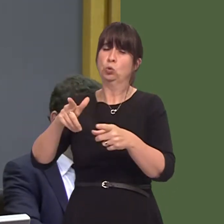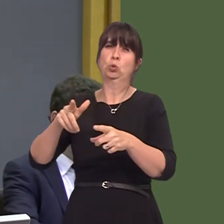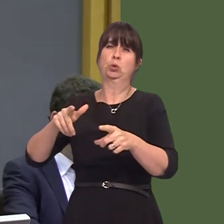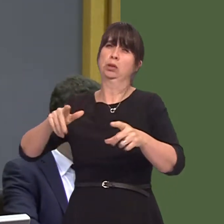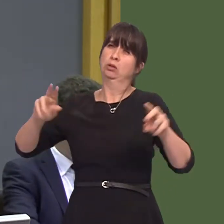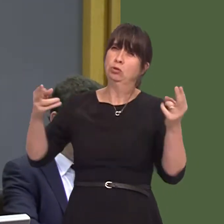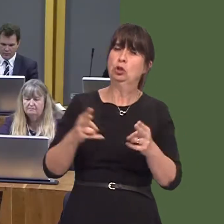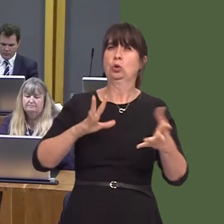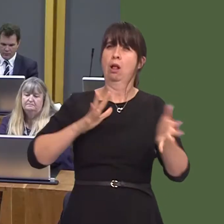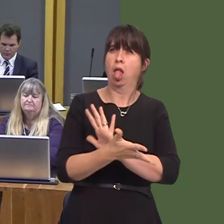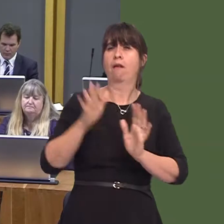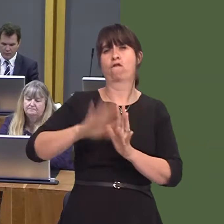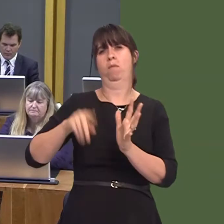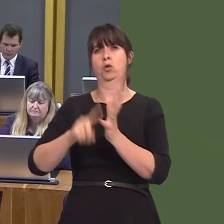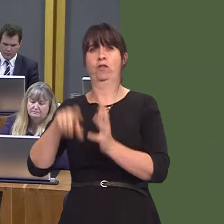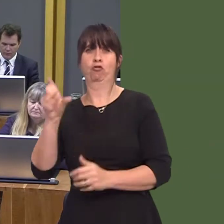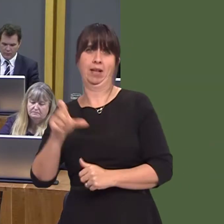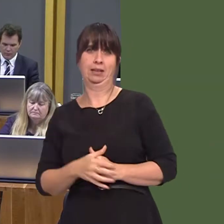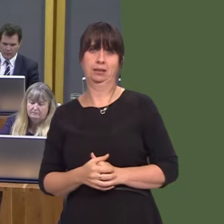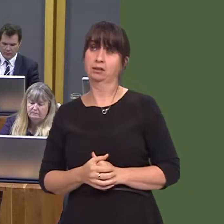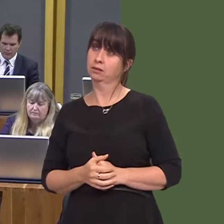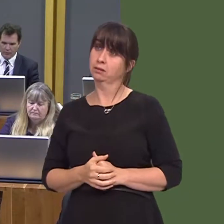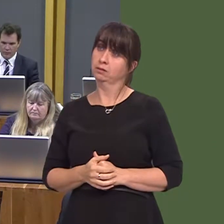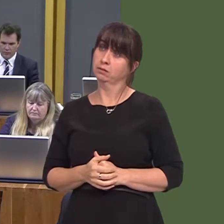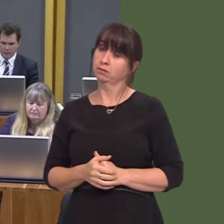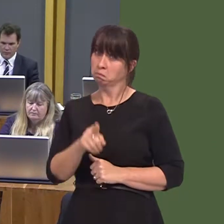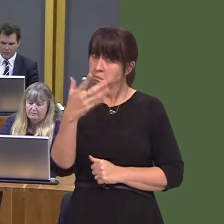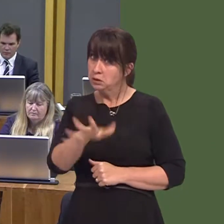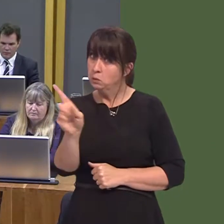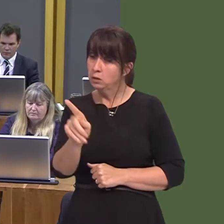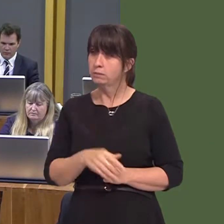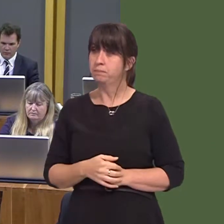Carwyn Jones: Well, we know from experience that where we take control of aspects of the